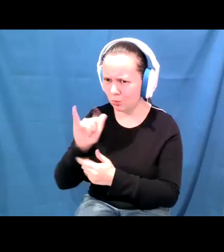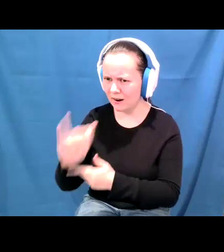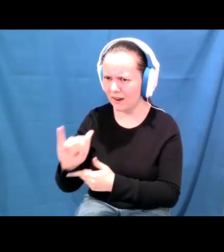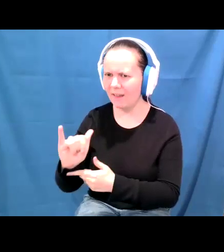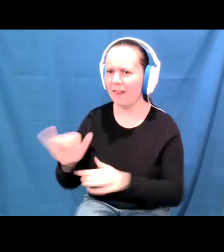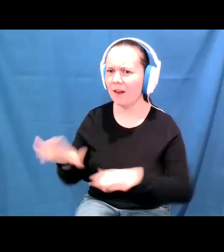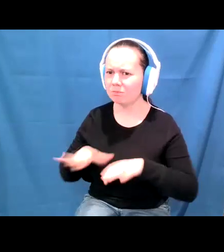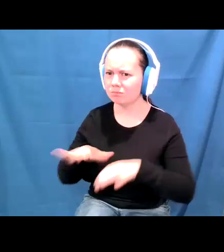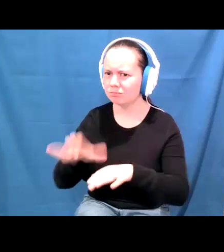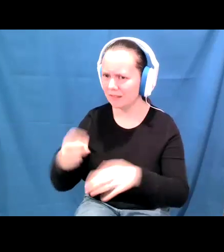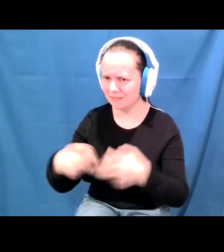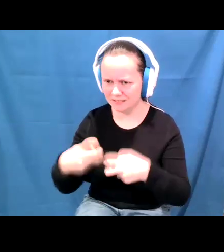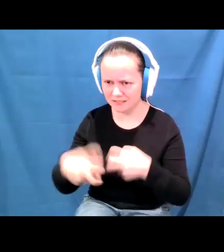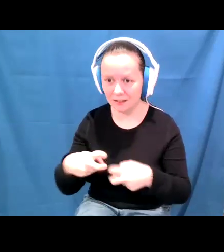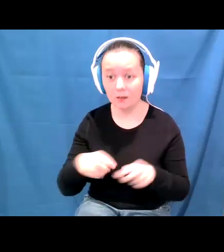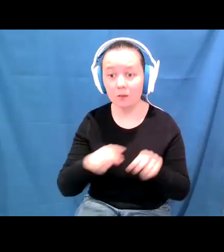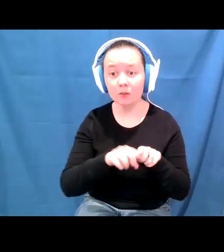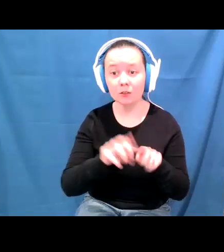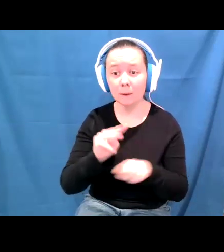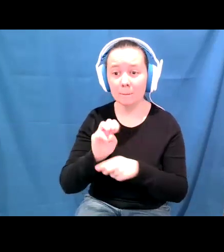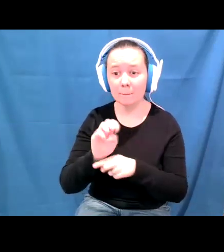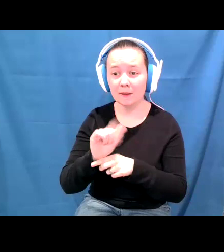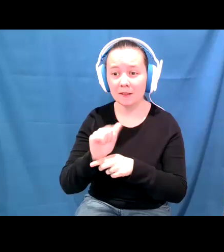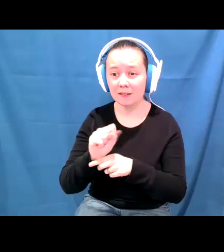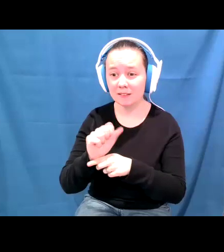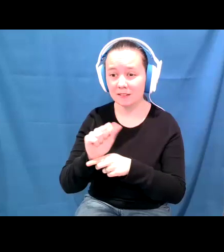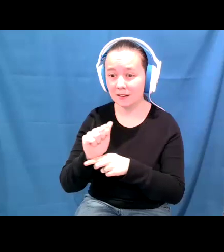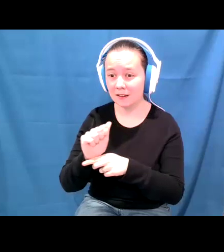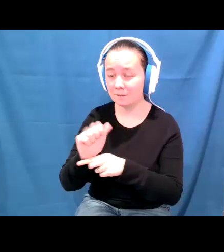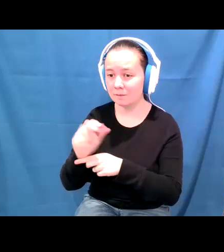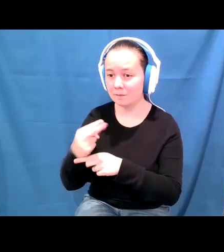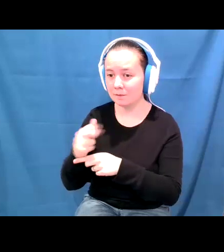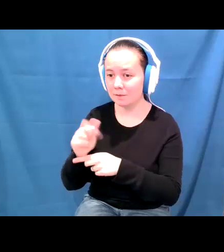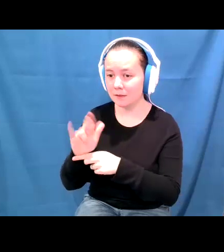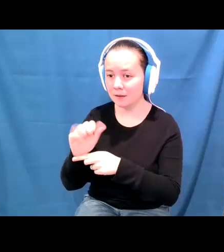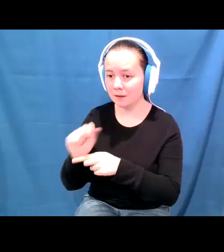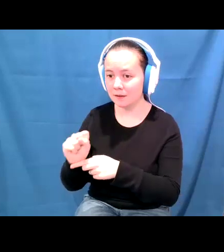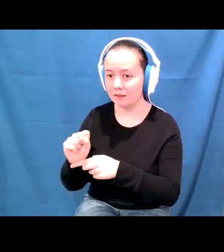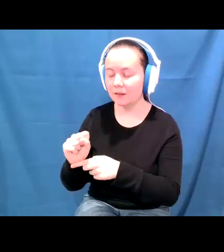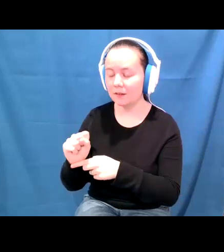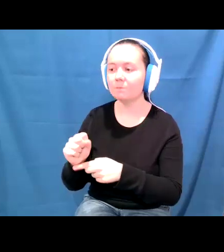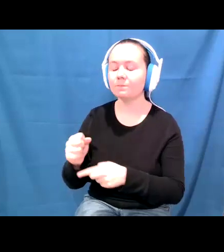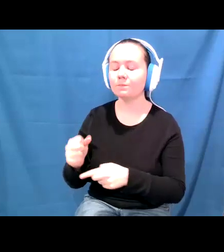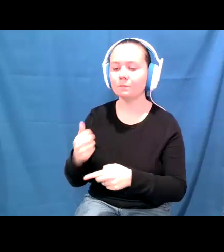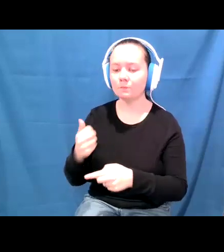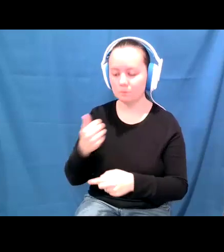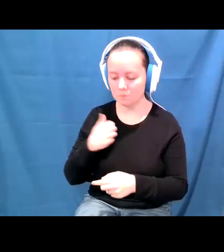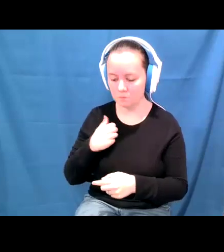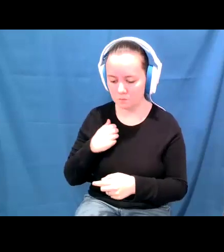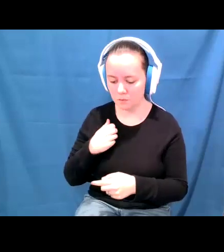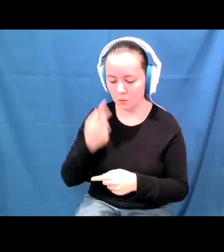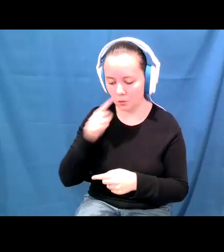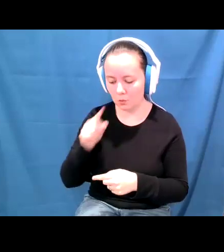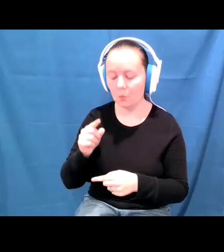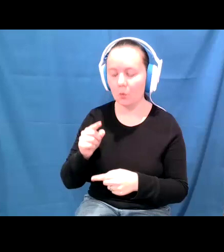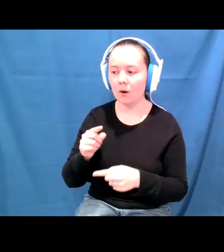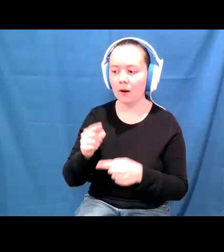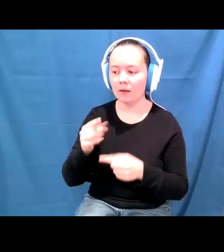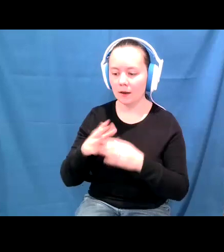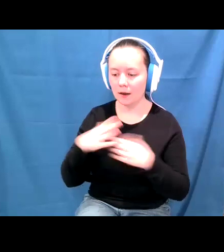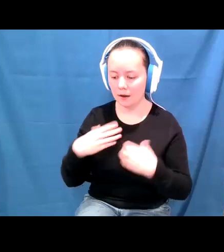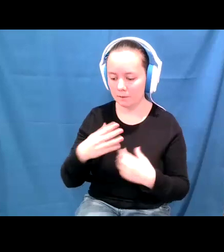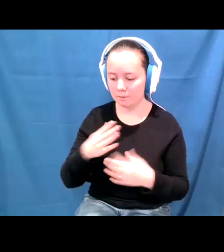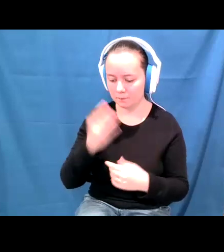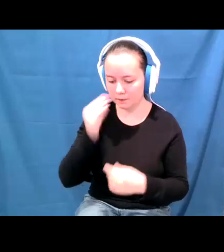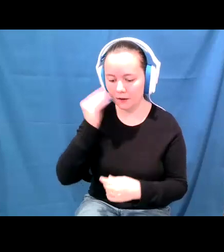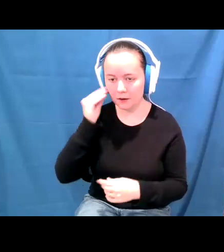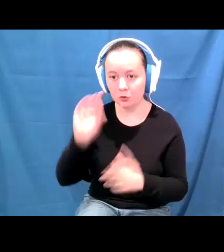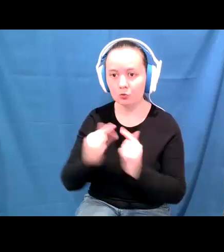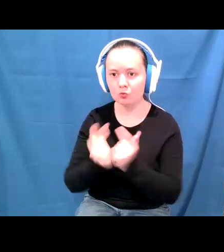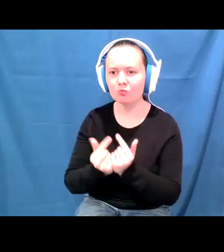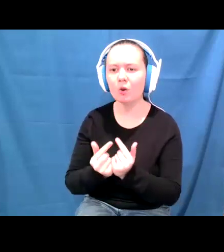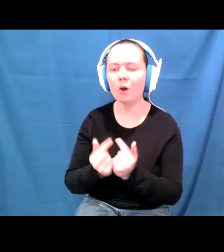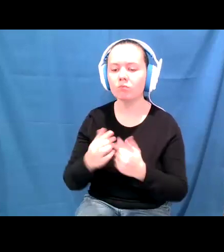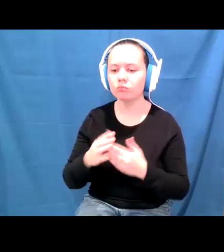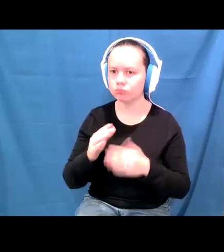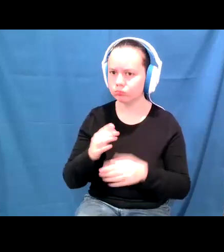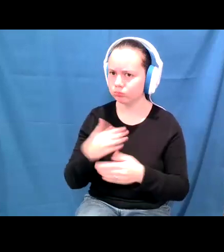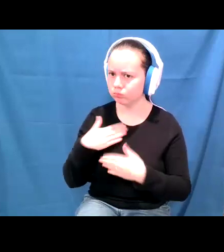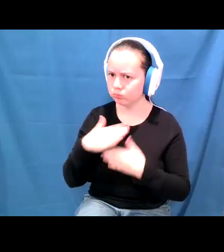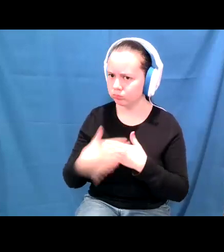As well as from Melissa Harris, deputy director of the Medicaid Benefits and Health Programs group, who has been just a long time colleague and partner around HCBS issues with ACL.